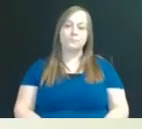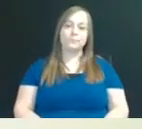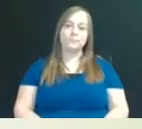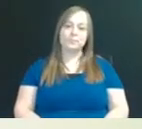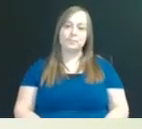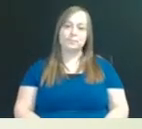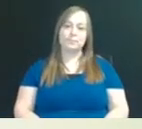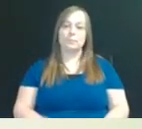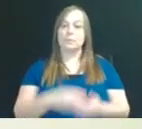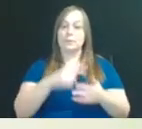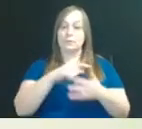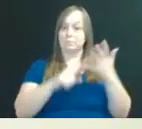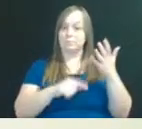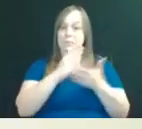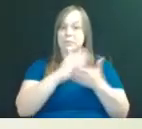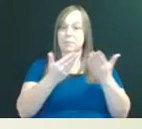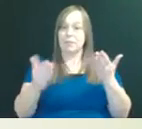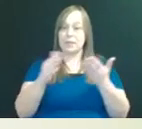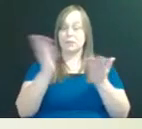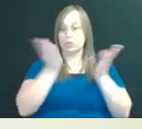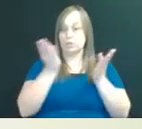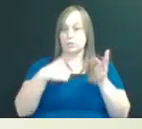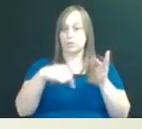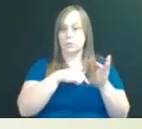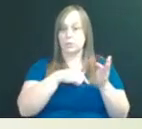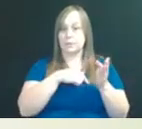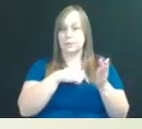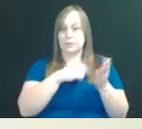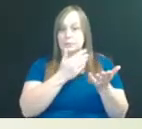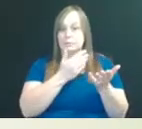So here are some of the things, some of the services that you can receive from ACCES-VR.